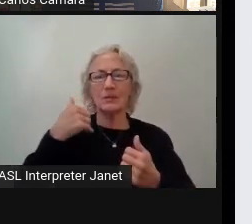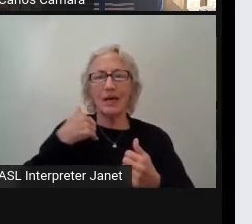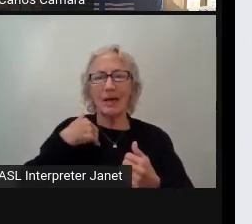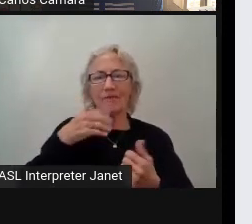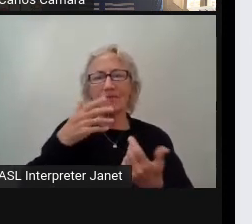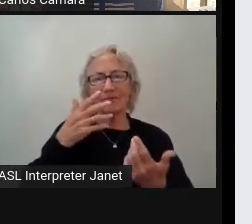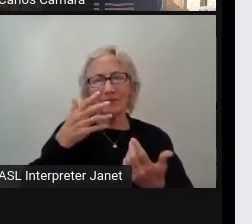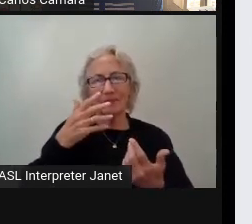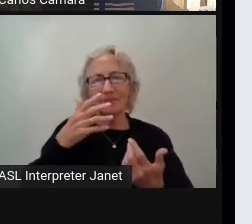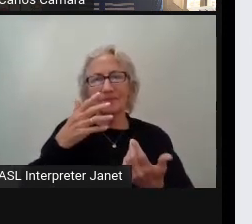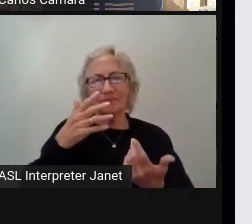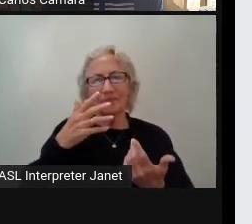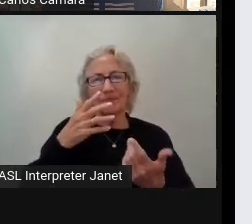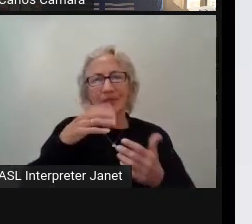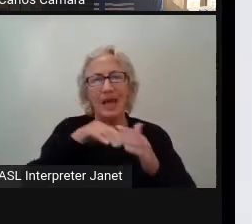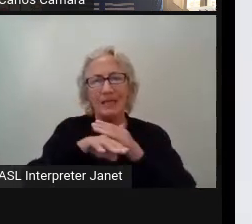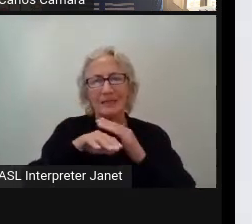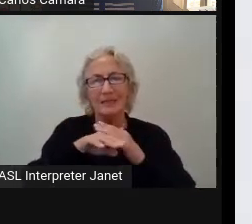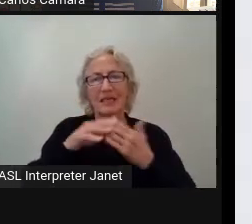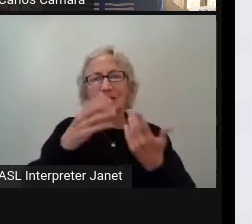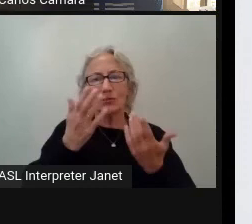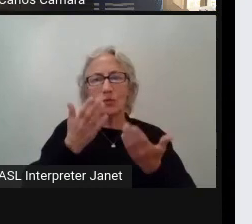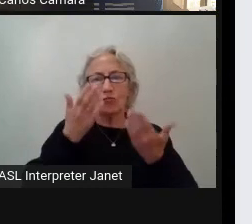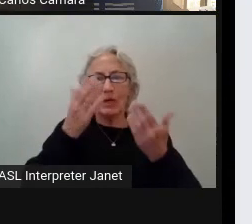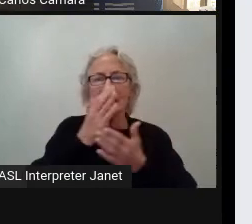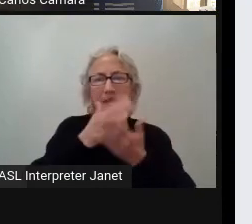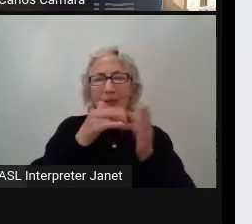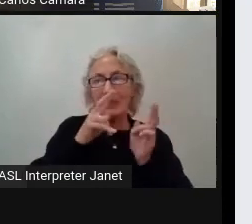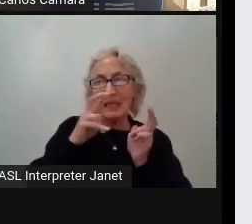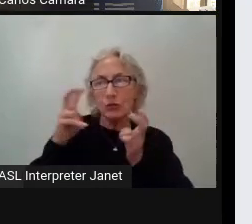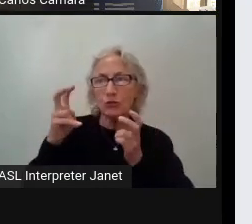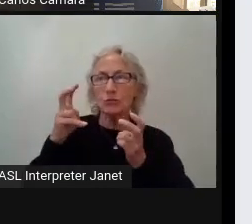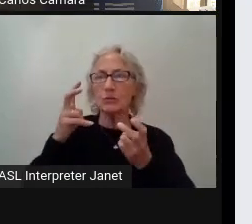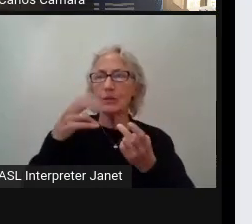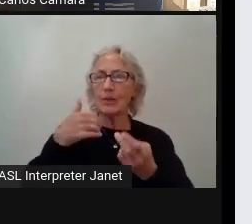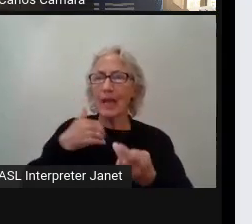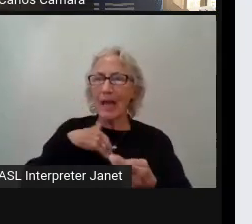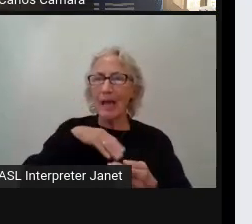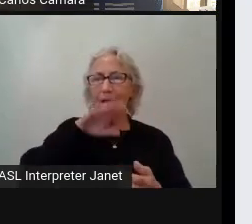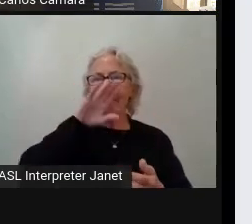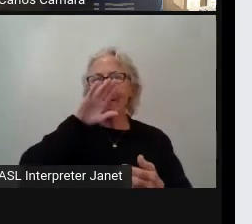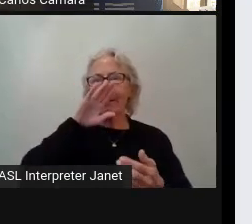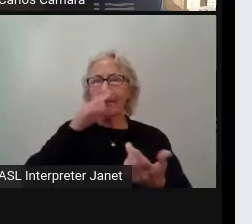for the new themes we were developing for Joomla 4 and participating